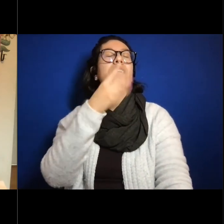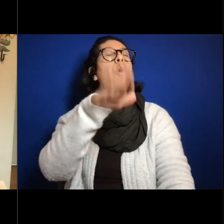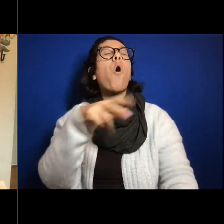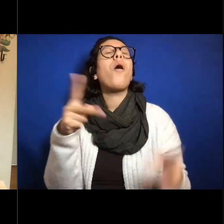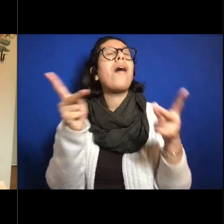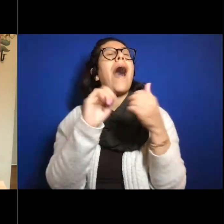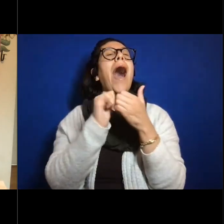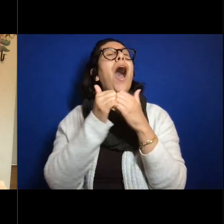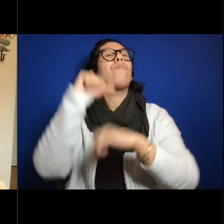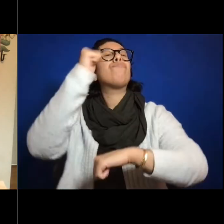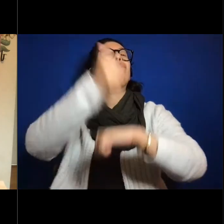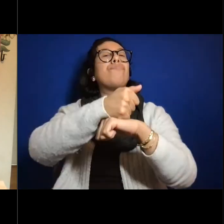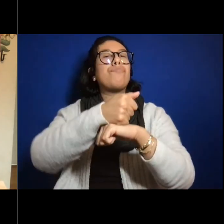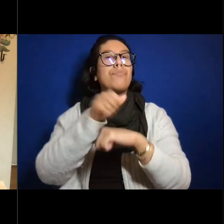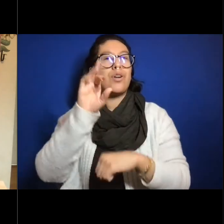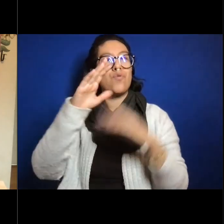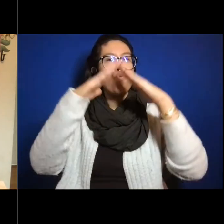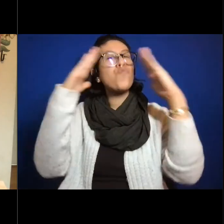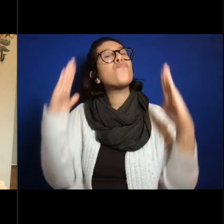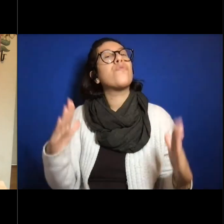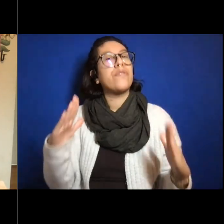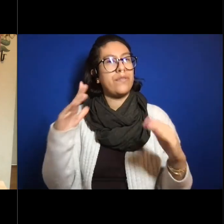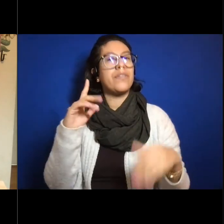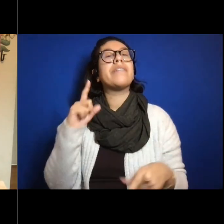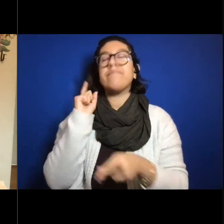which I think you're on the right track there Edith, so.